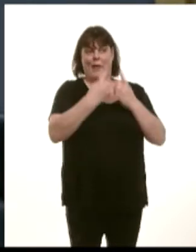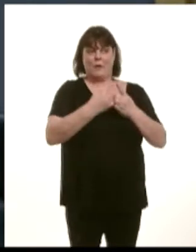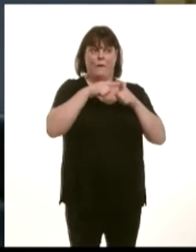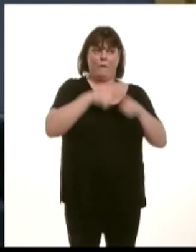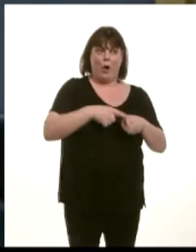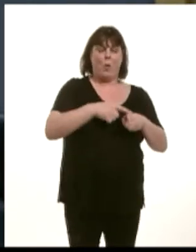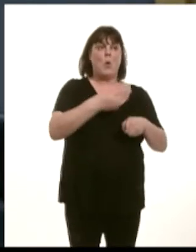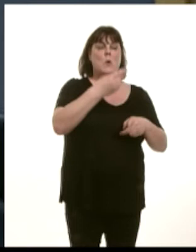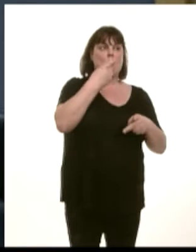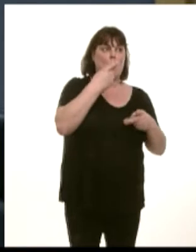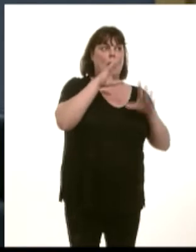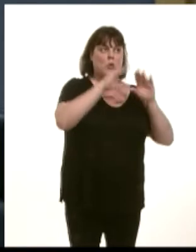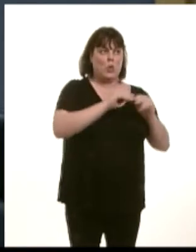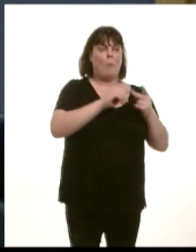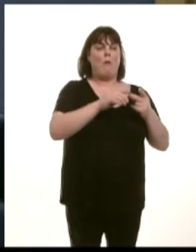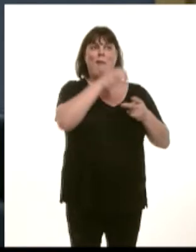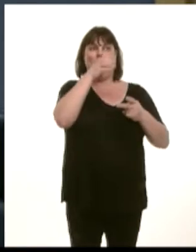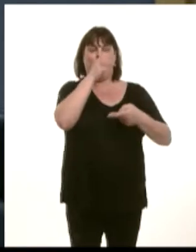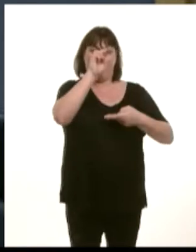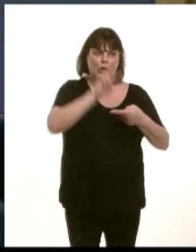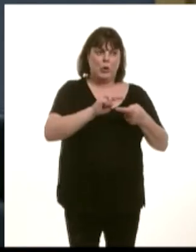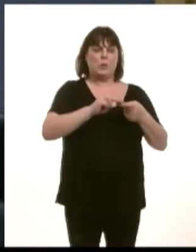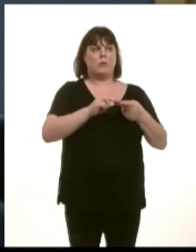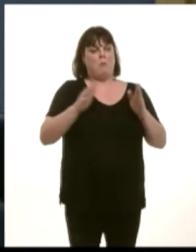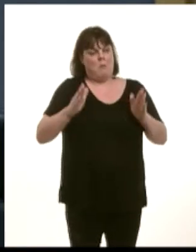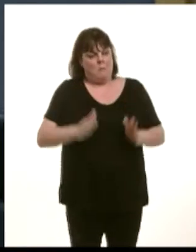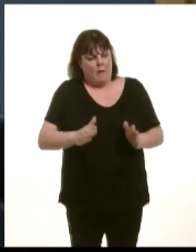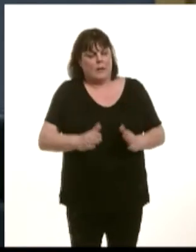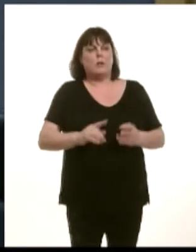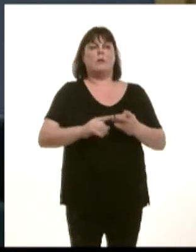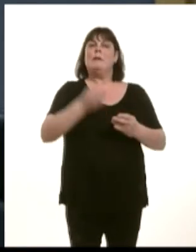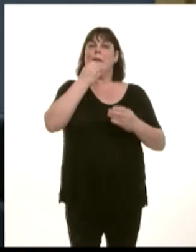lowering alcohol intake, maintaining a healthy weight, eating a balanced diet and exercising—were,